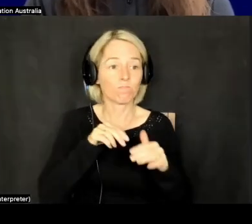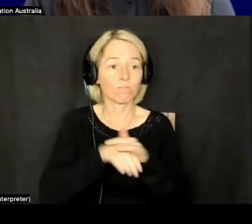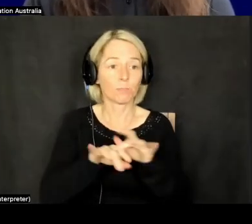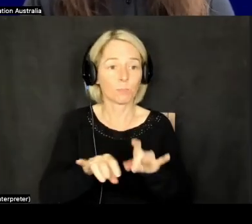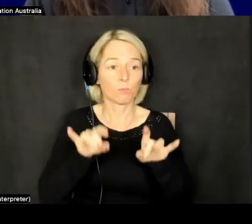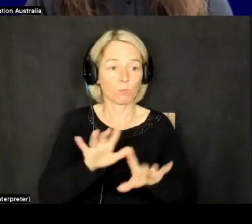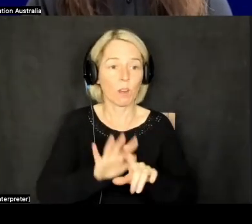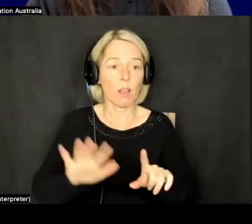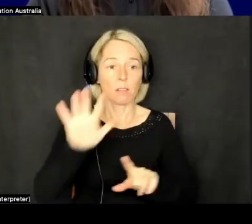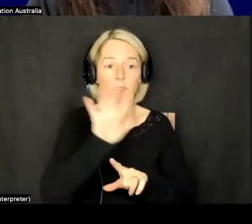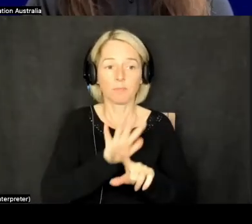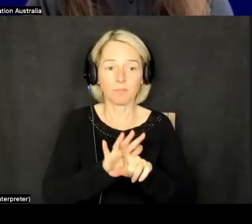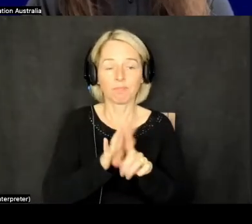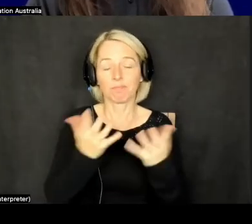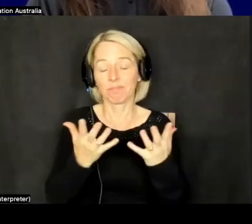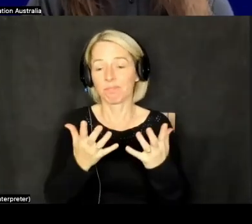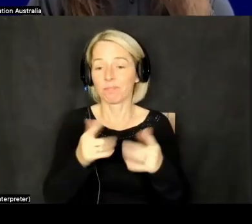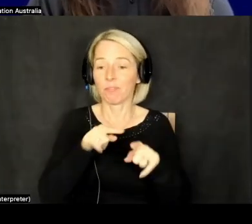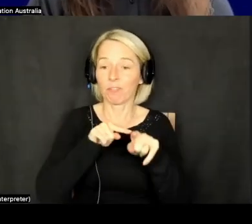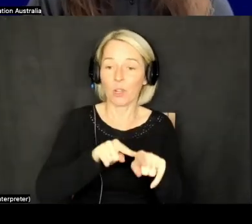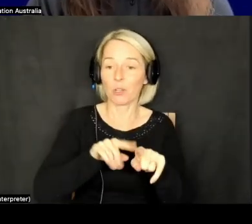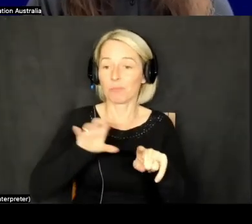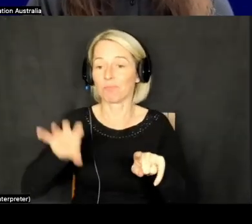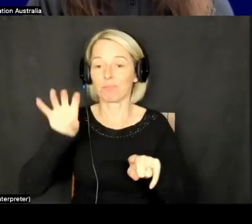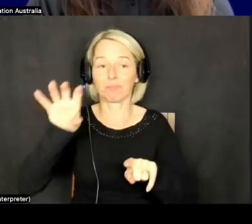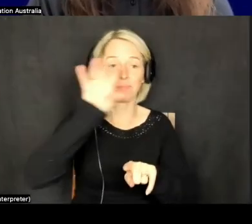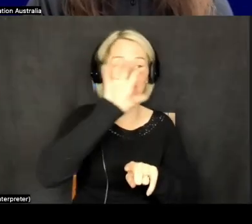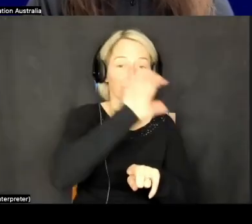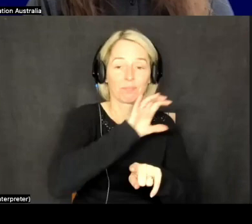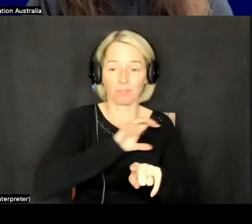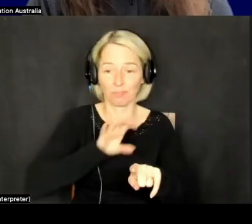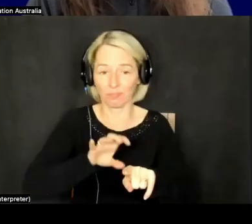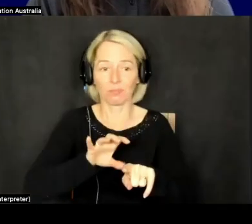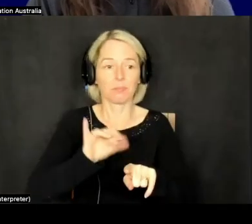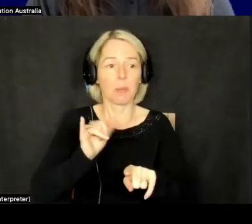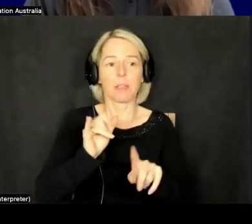from state to state, so there could be a specialist called a "specialist teacher",